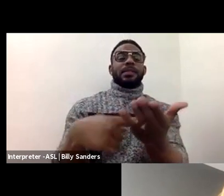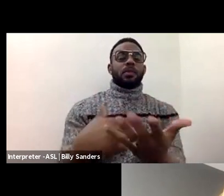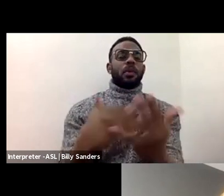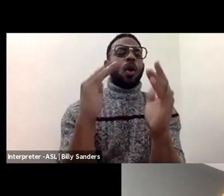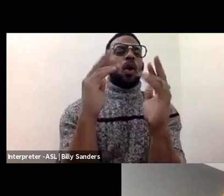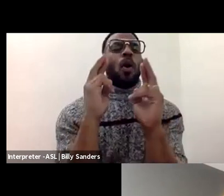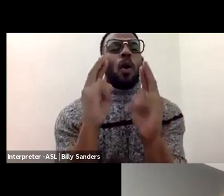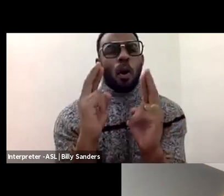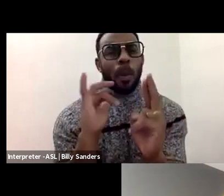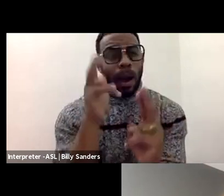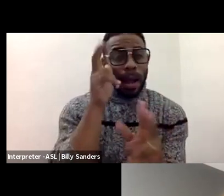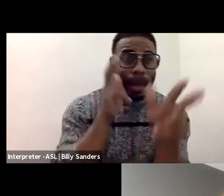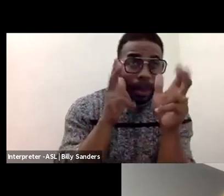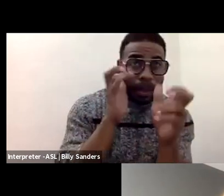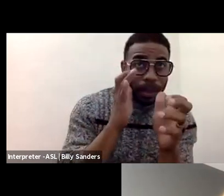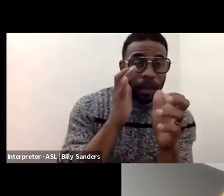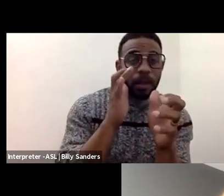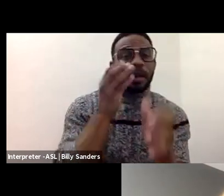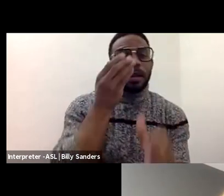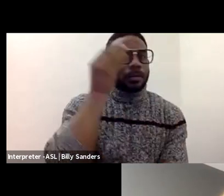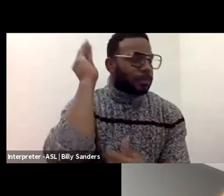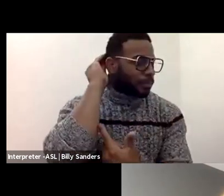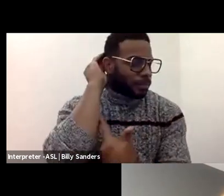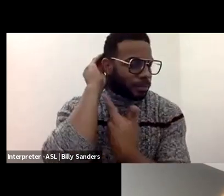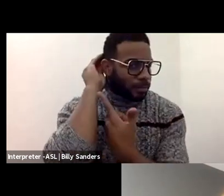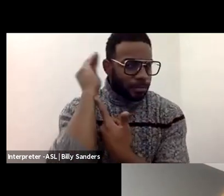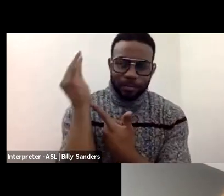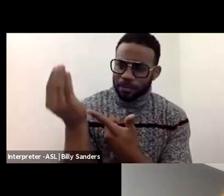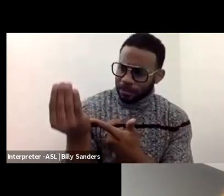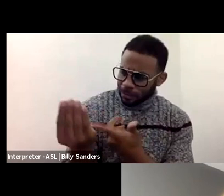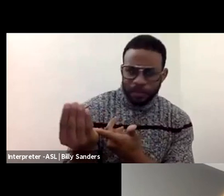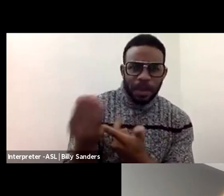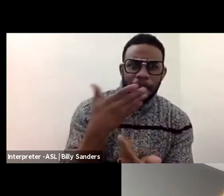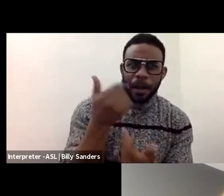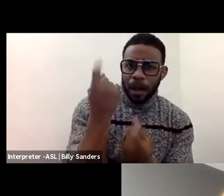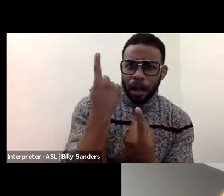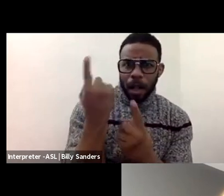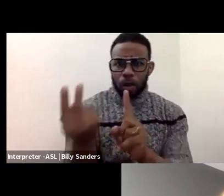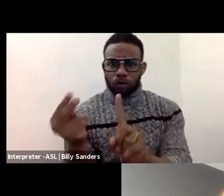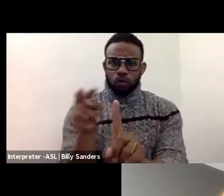that our listeners will come away with a better understanding of nuances within the Black